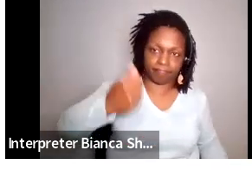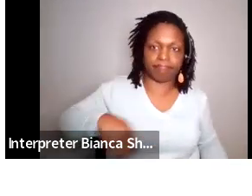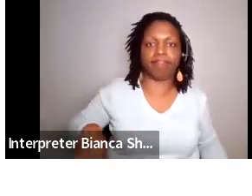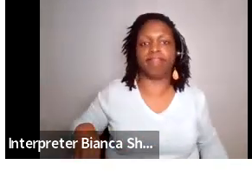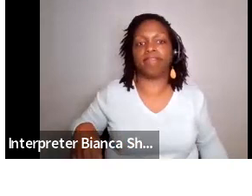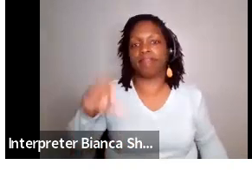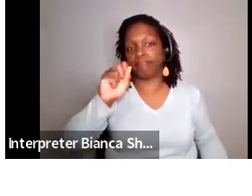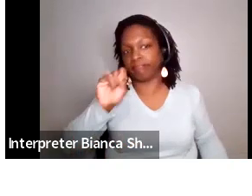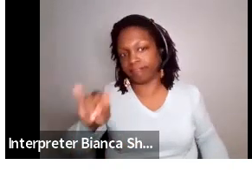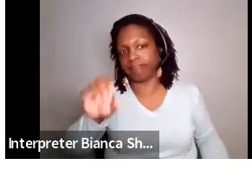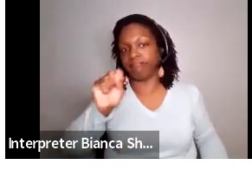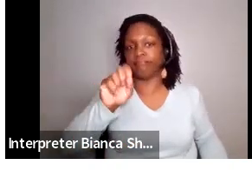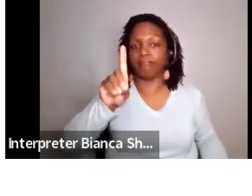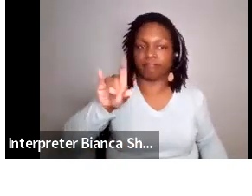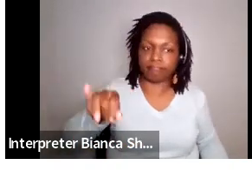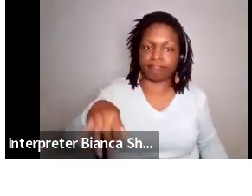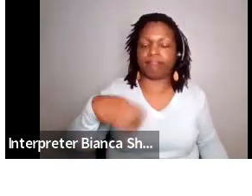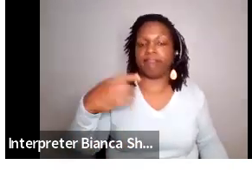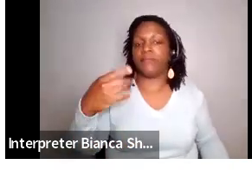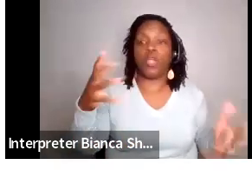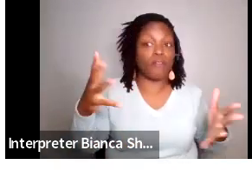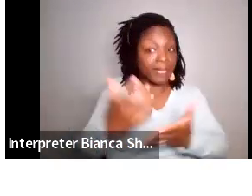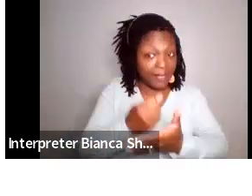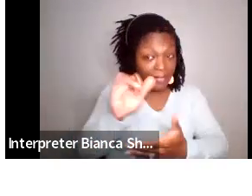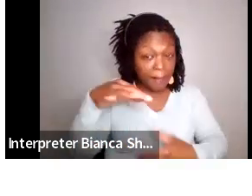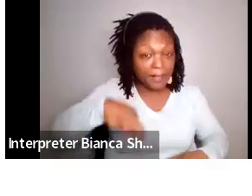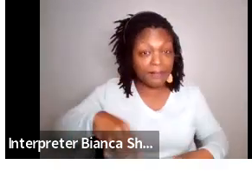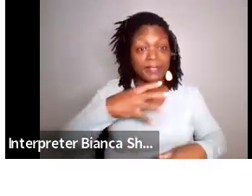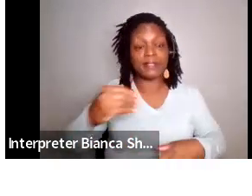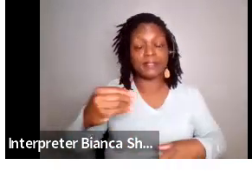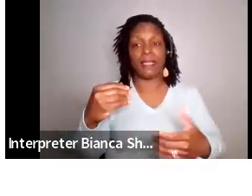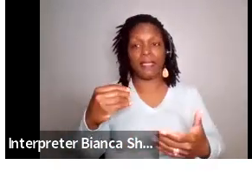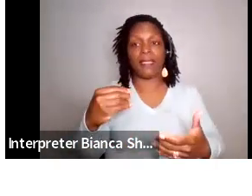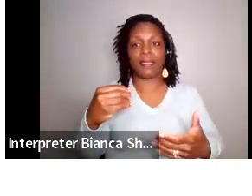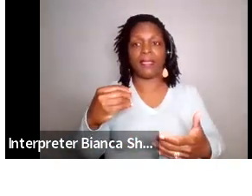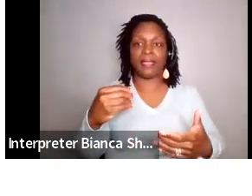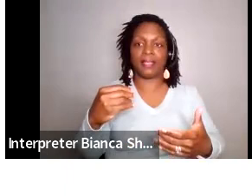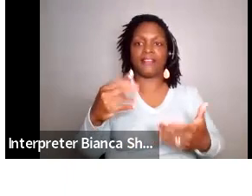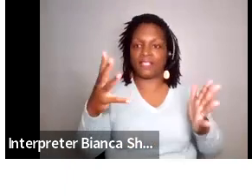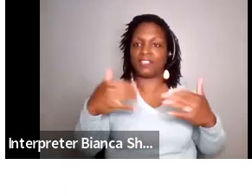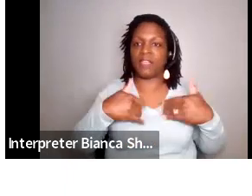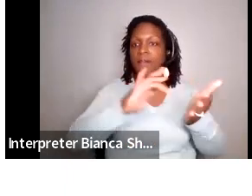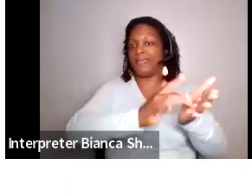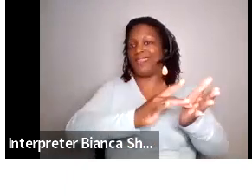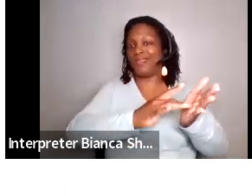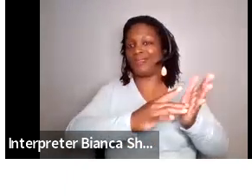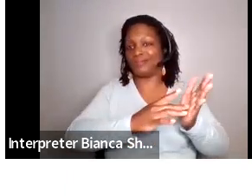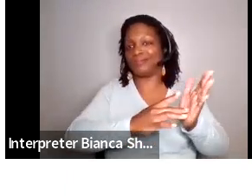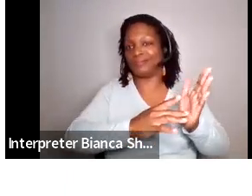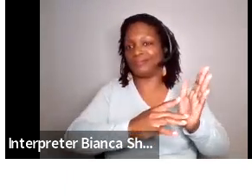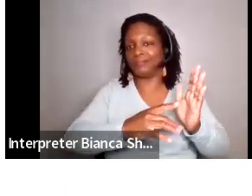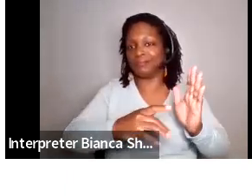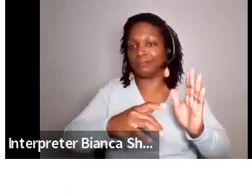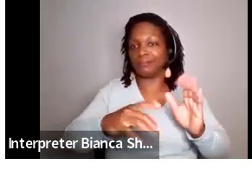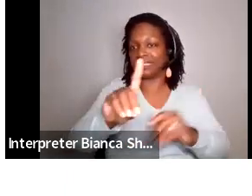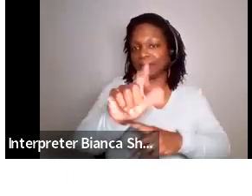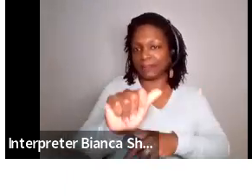Already receiving those benefits, and being classified as medically disabled under social security Room for disability.